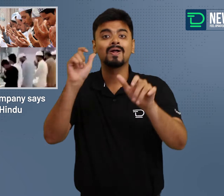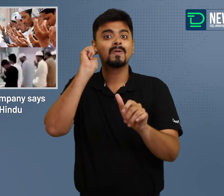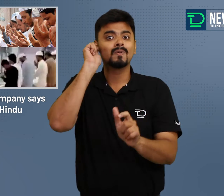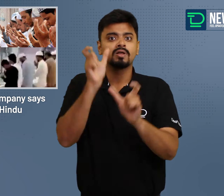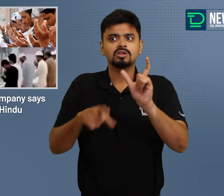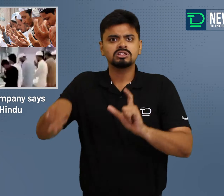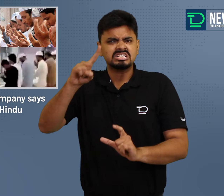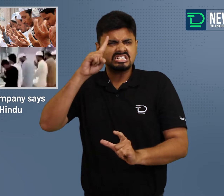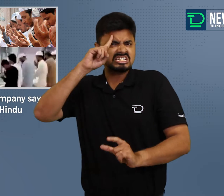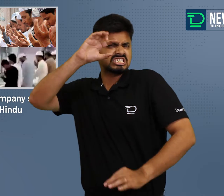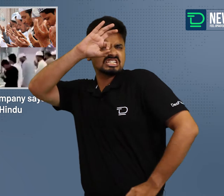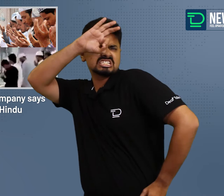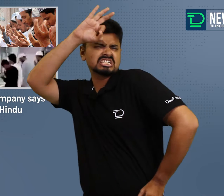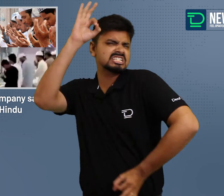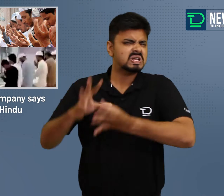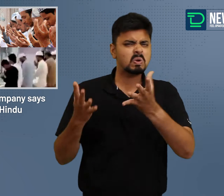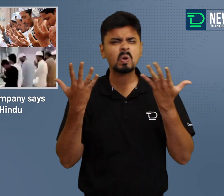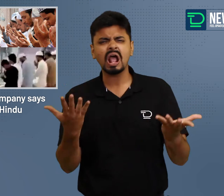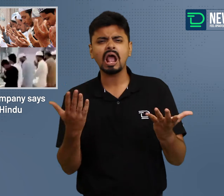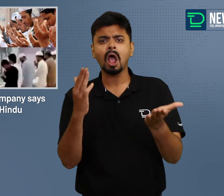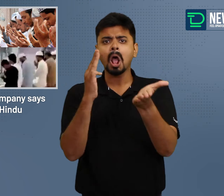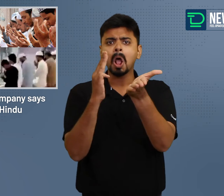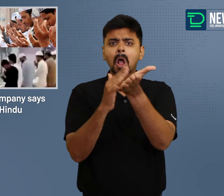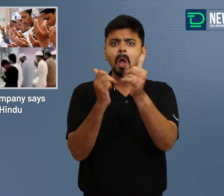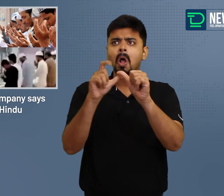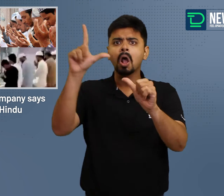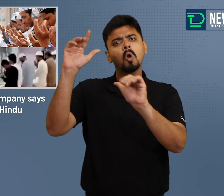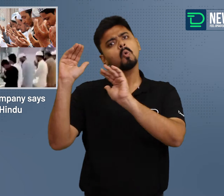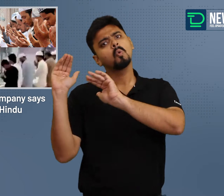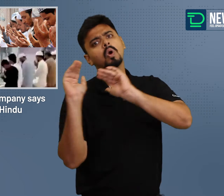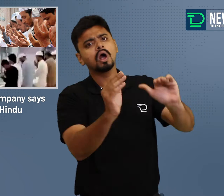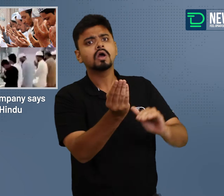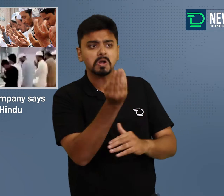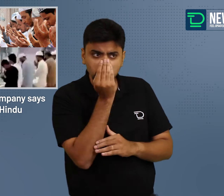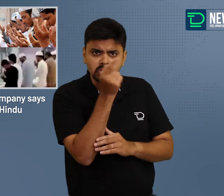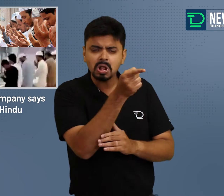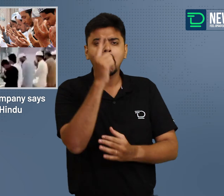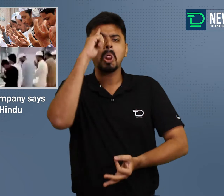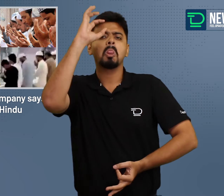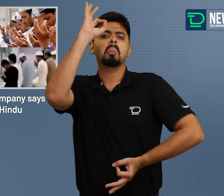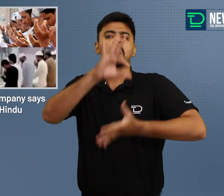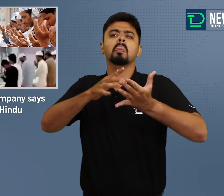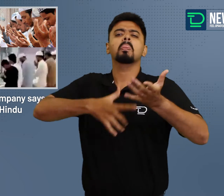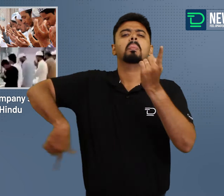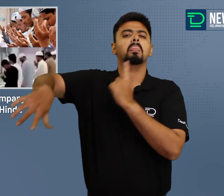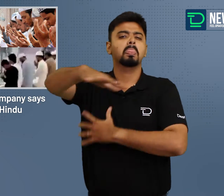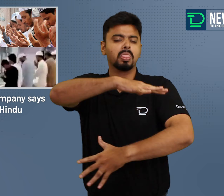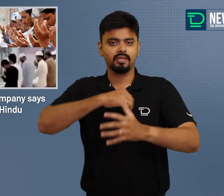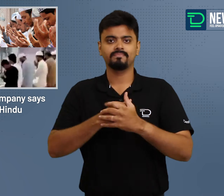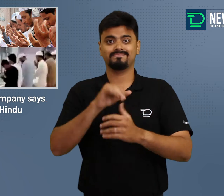This made Lucknow people get angry because the mall promoted Muslims inside the mall.